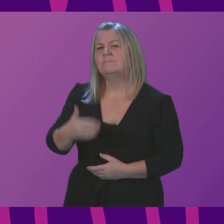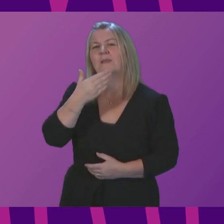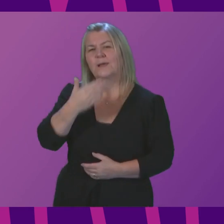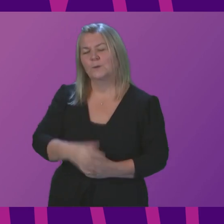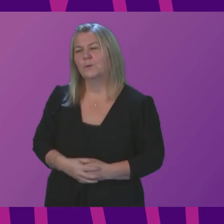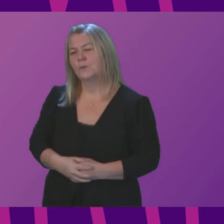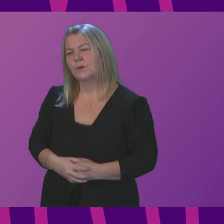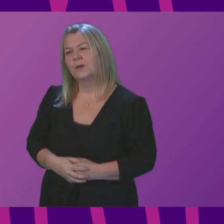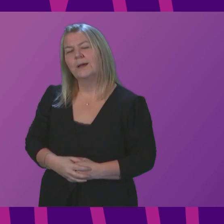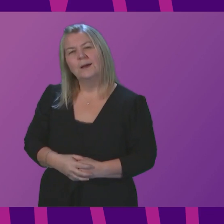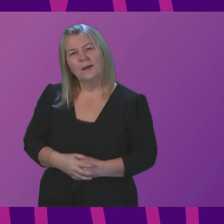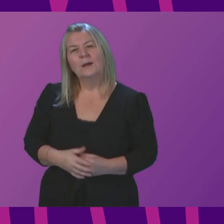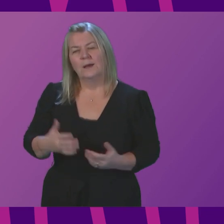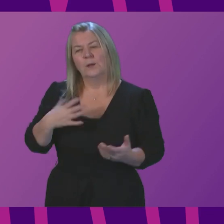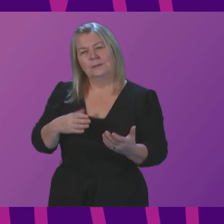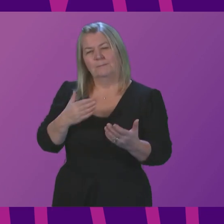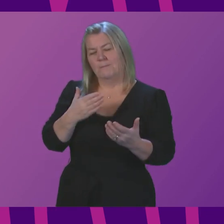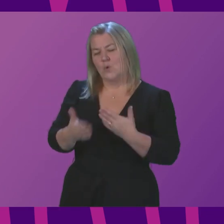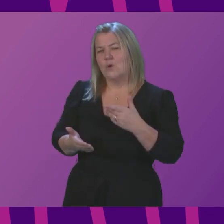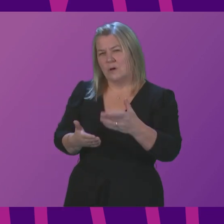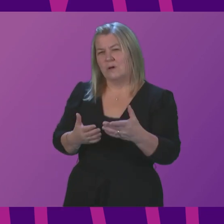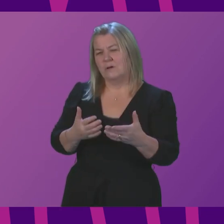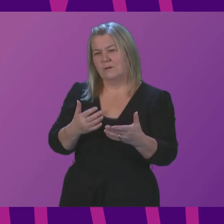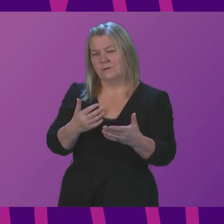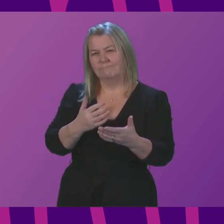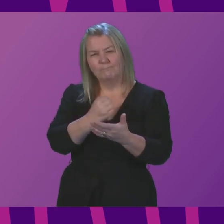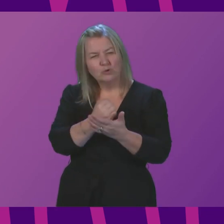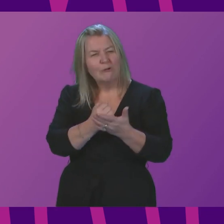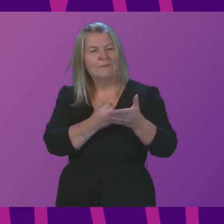More must be done to support post office provision not only in rural communities but in town